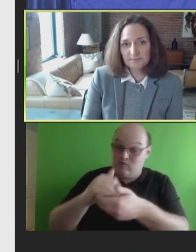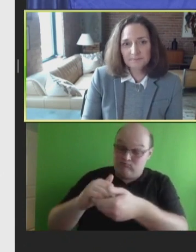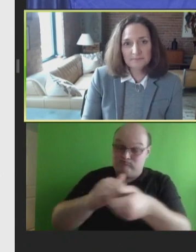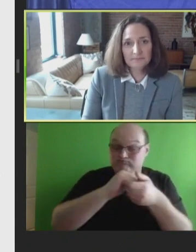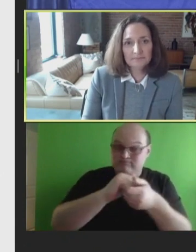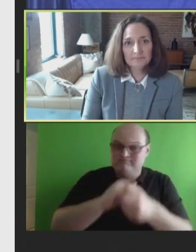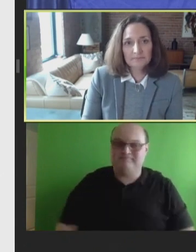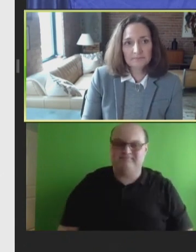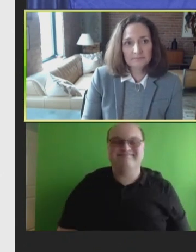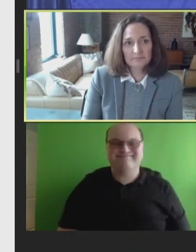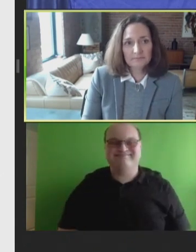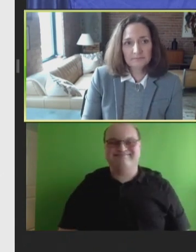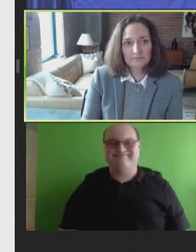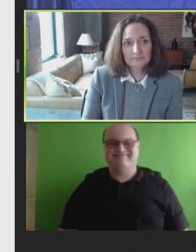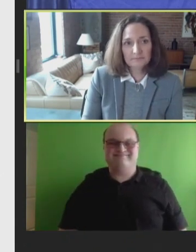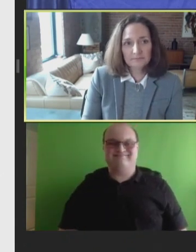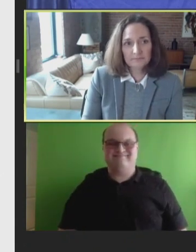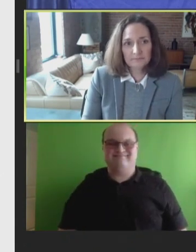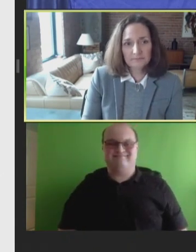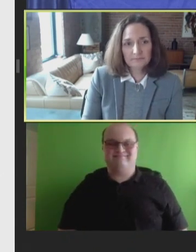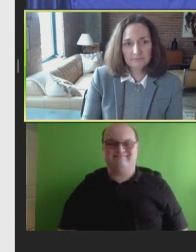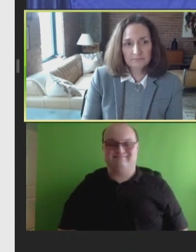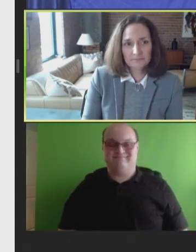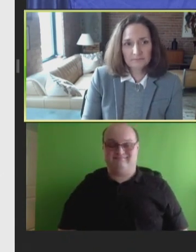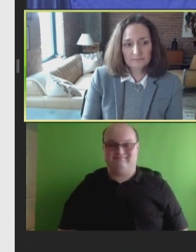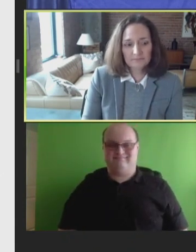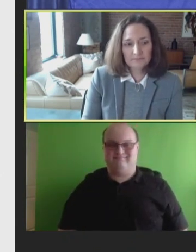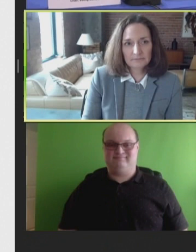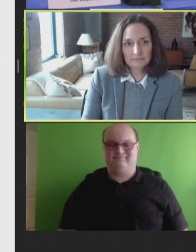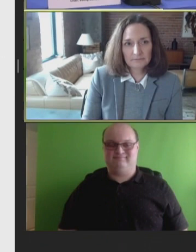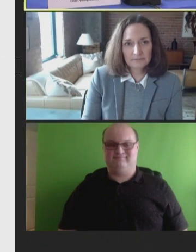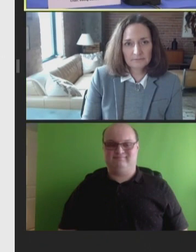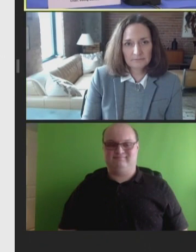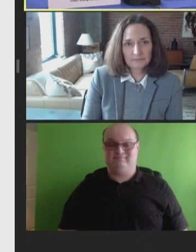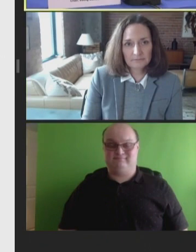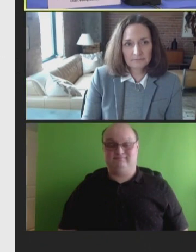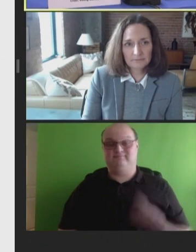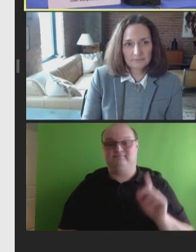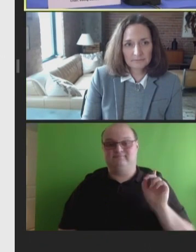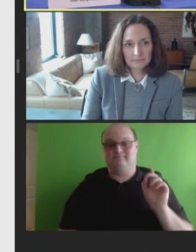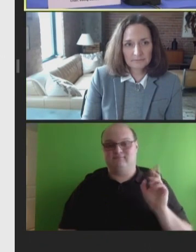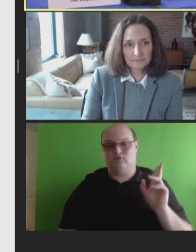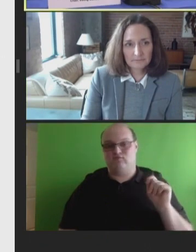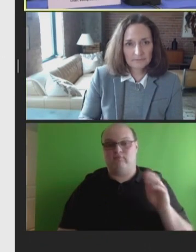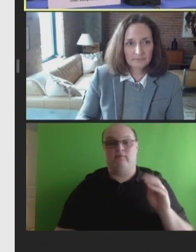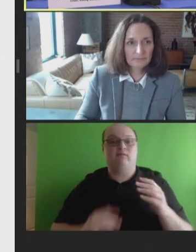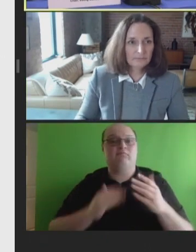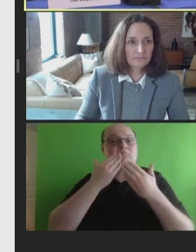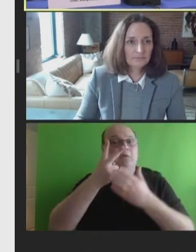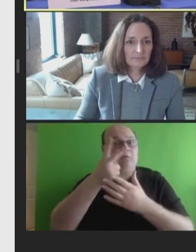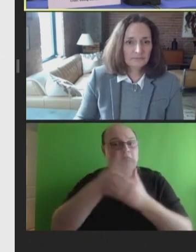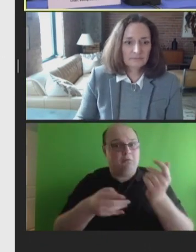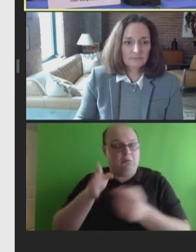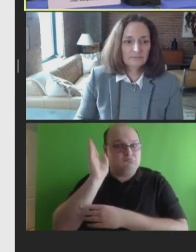Robert Hopkins, Jr.: Well, thank you both for your presentations and